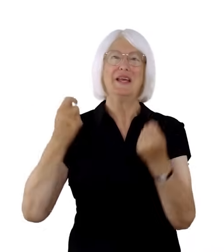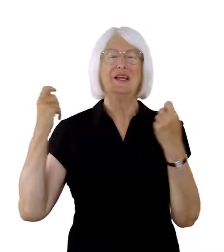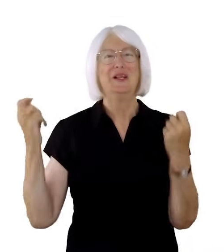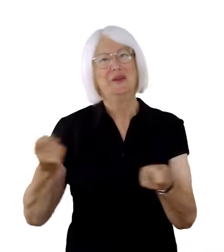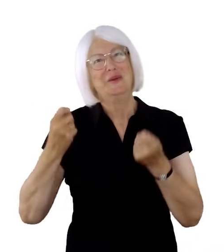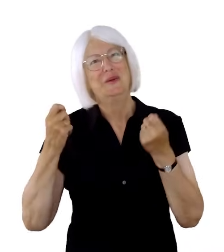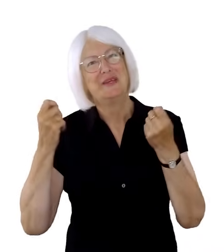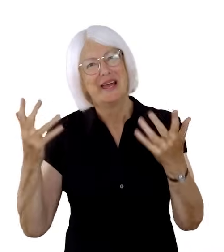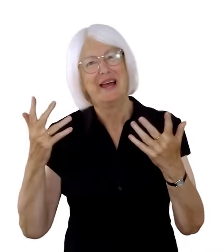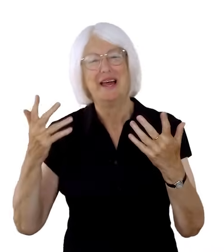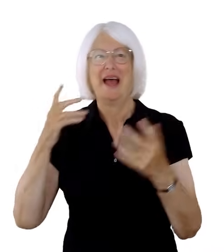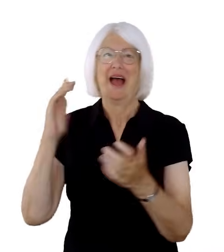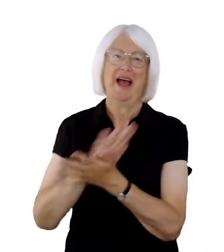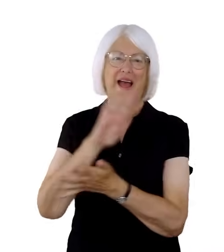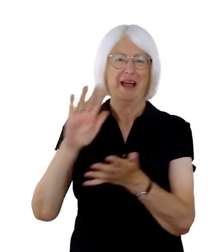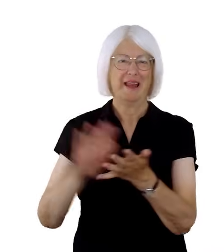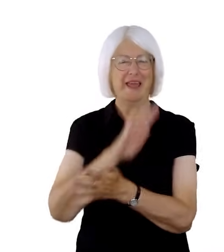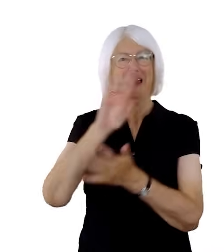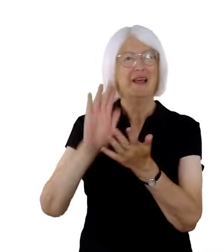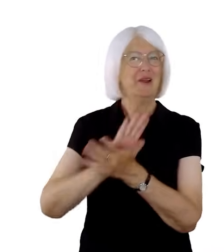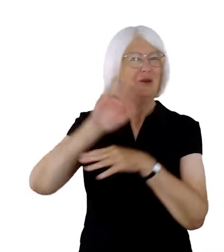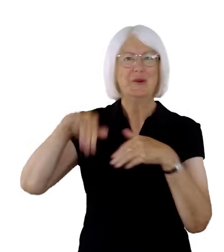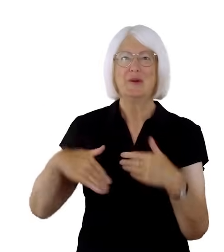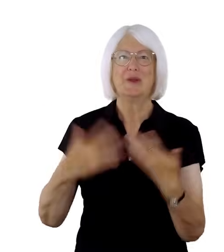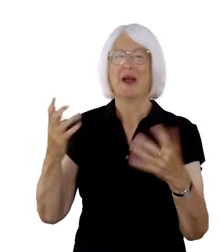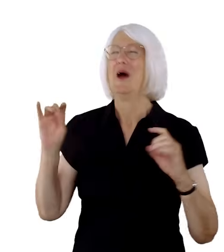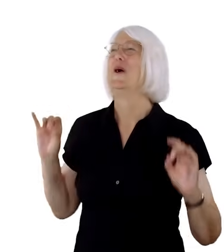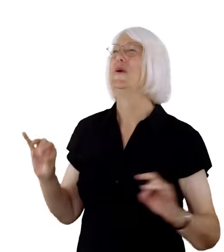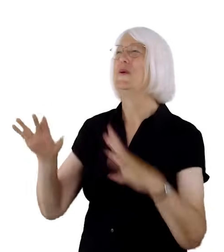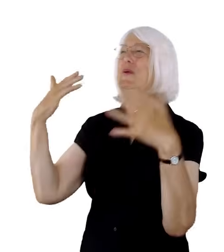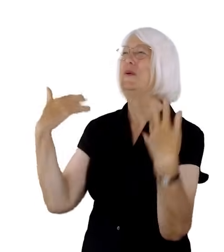Alleluia, alleluia